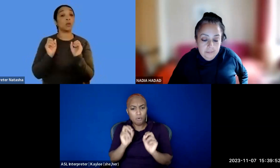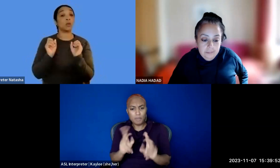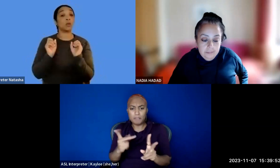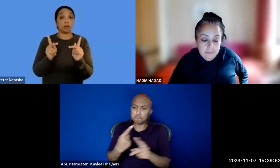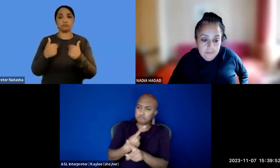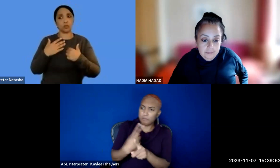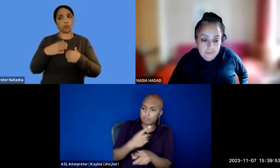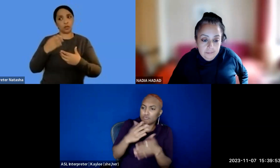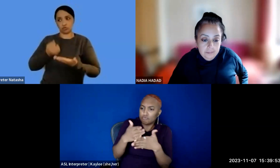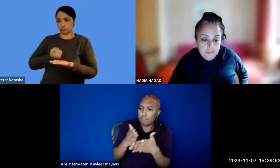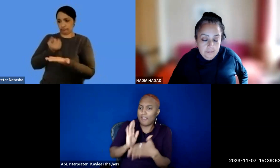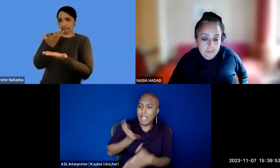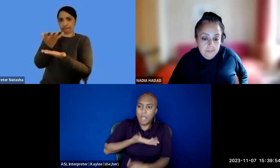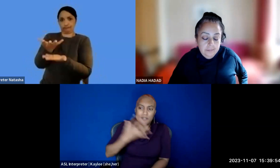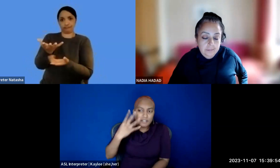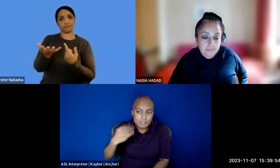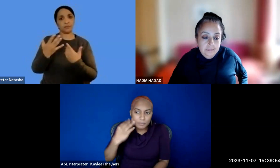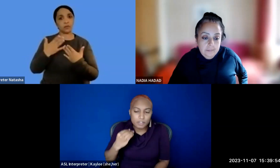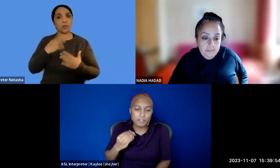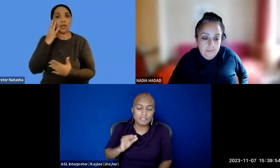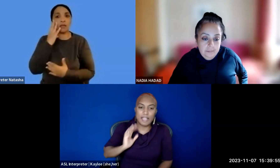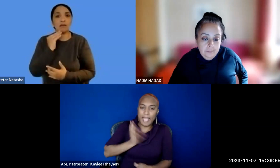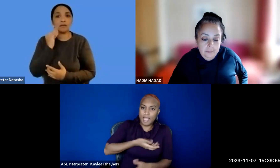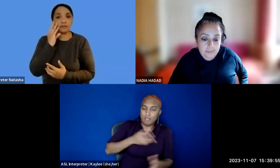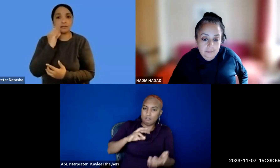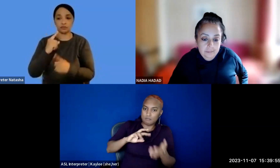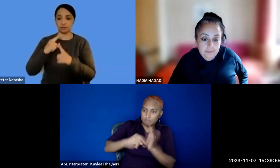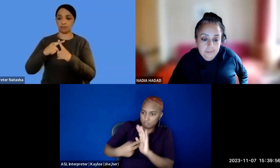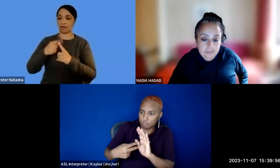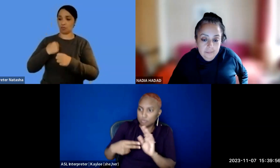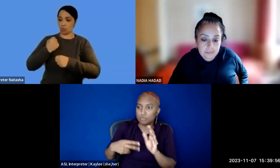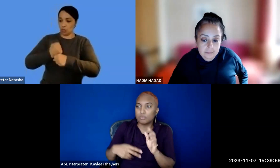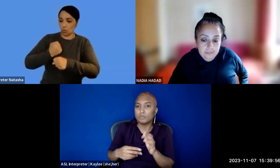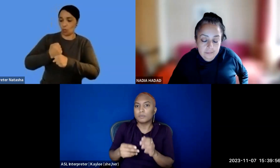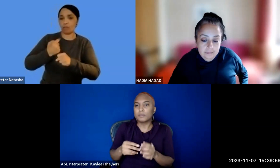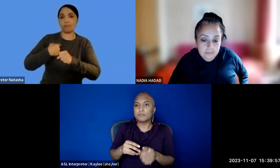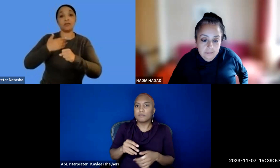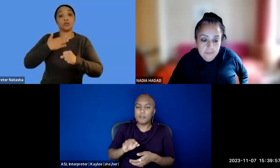to make our cooperation inclusive in a more systematic way.